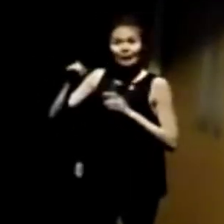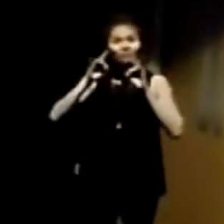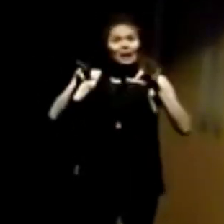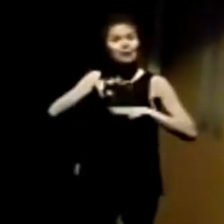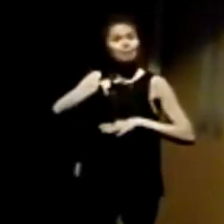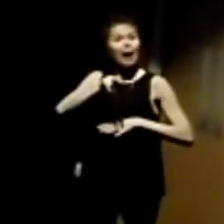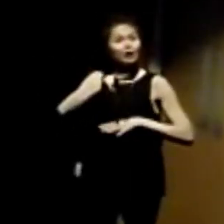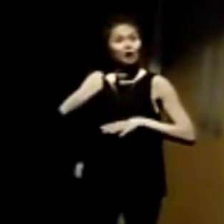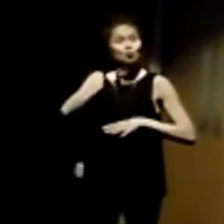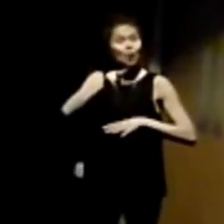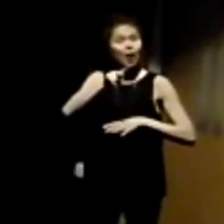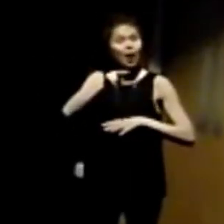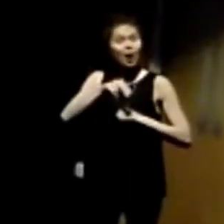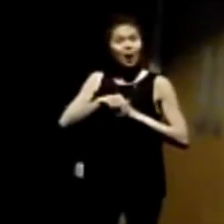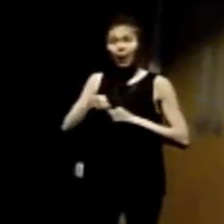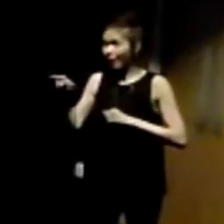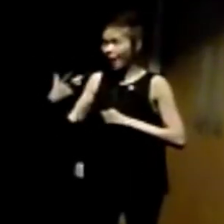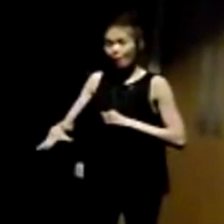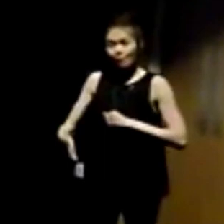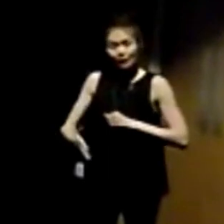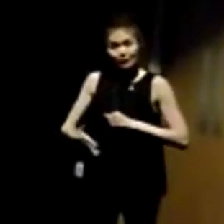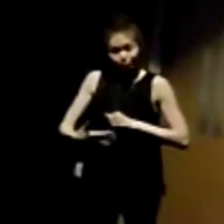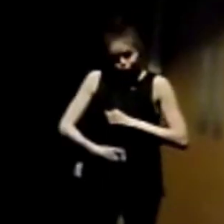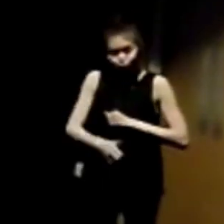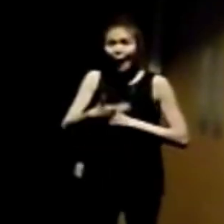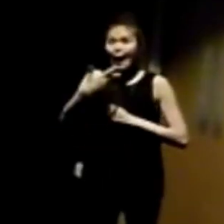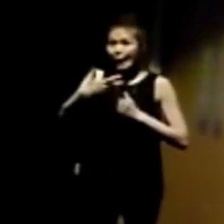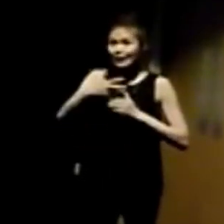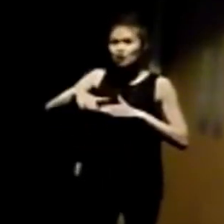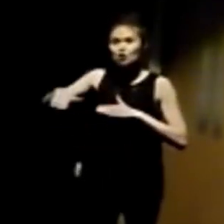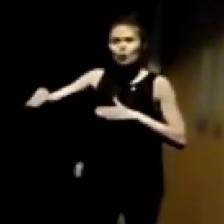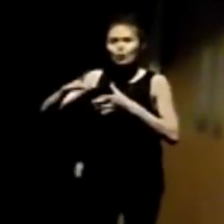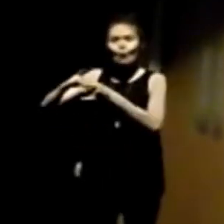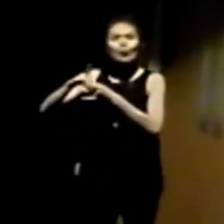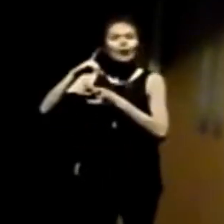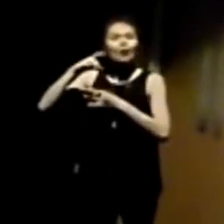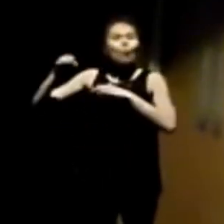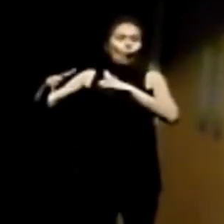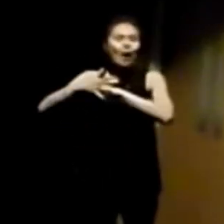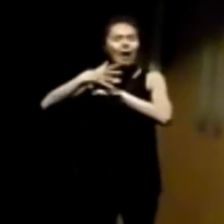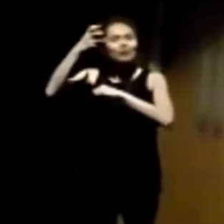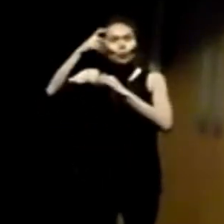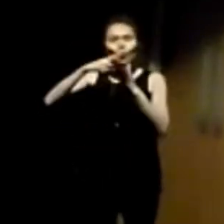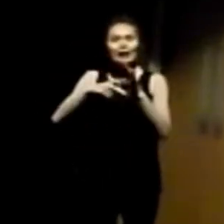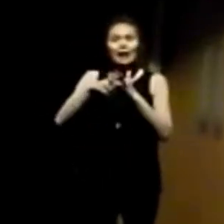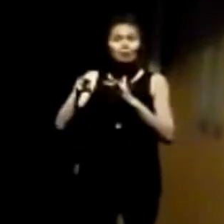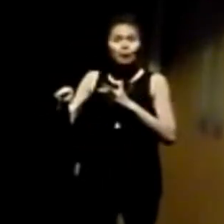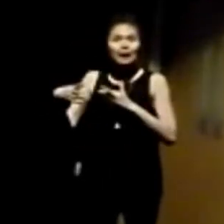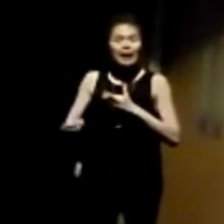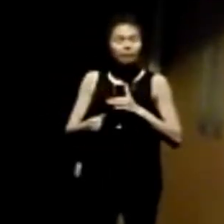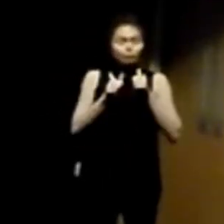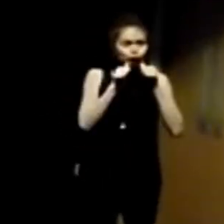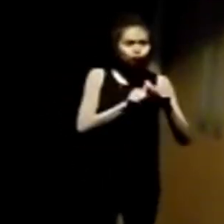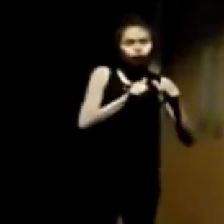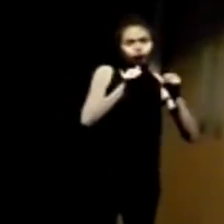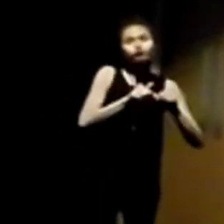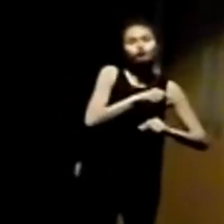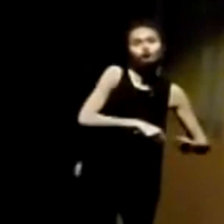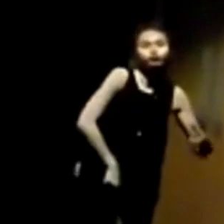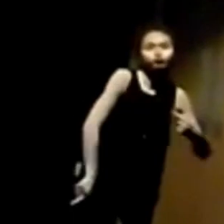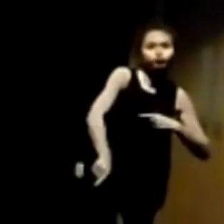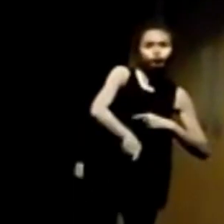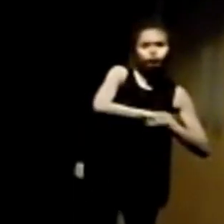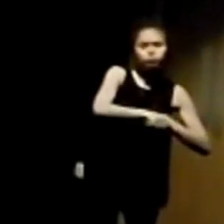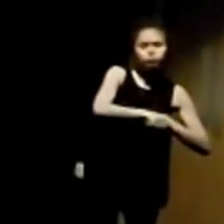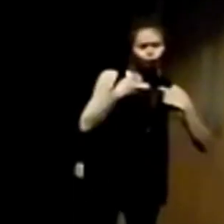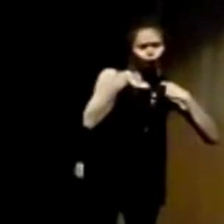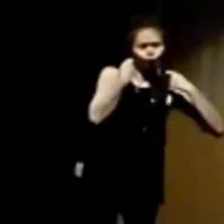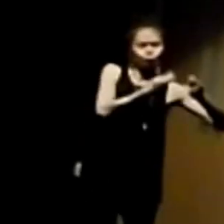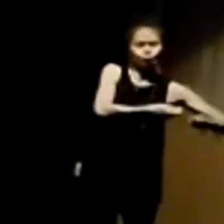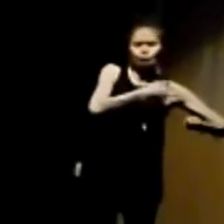He has eight kids with his wife Queen Anne, but he has quite a lot of favourites who become titled and some land